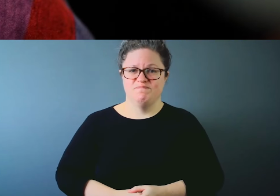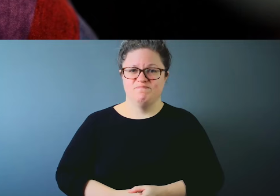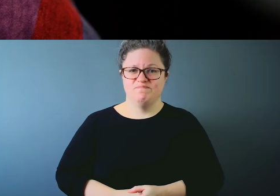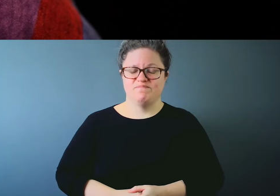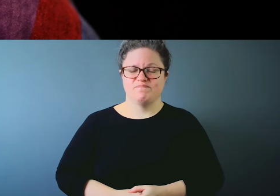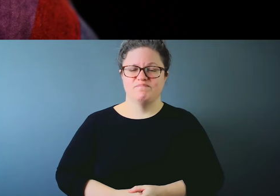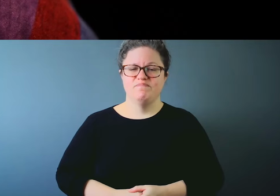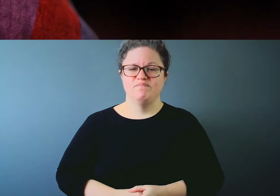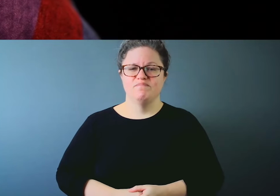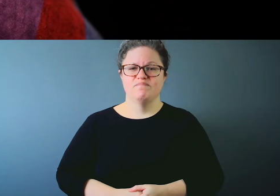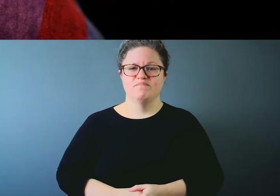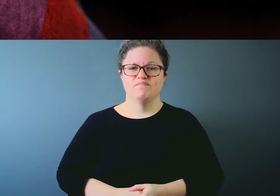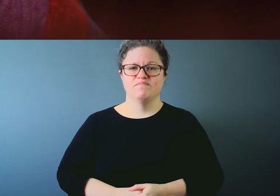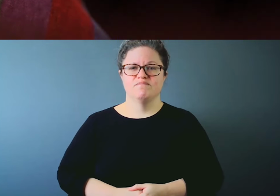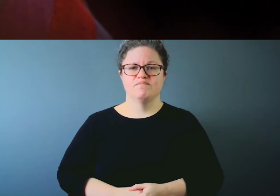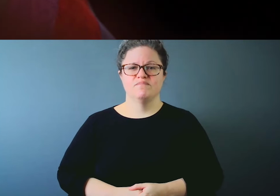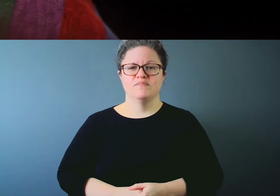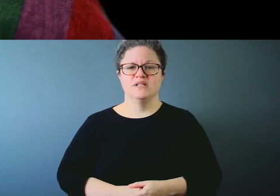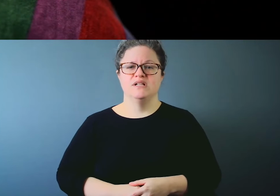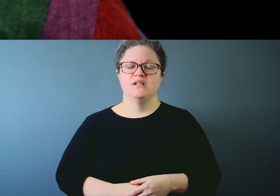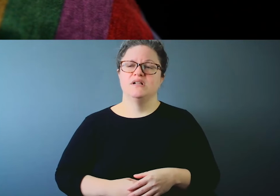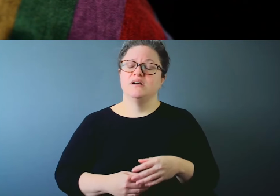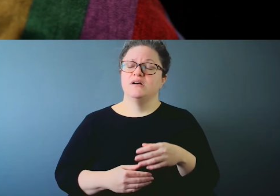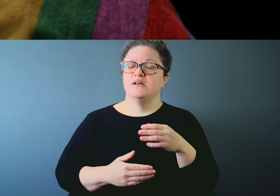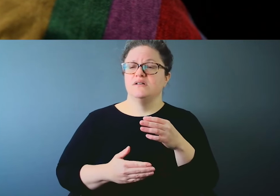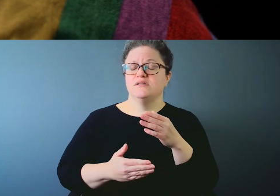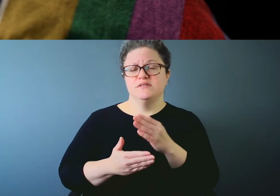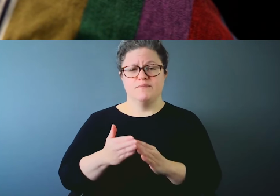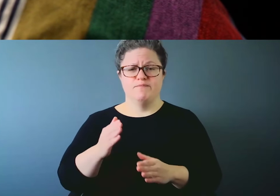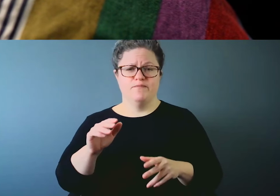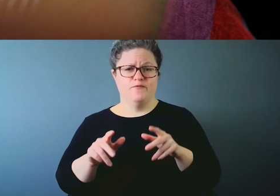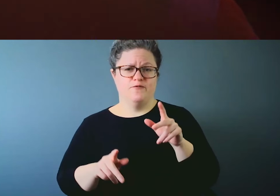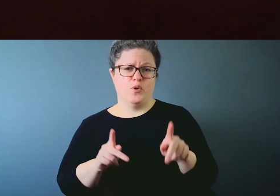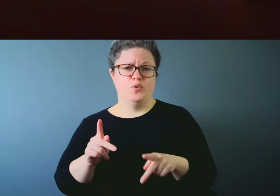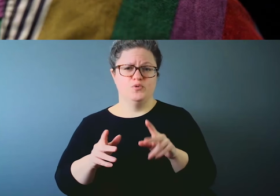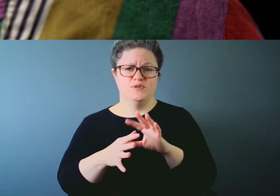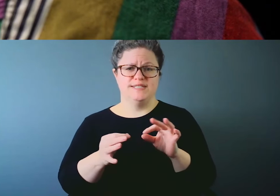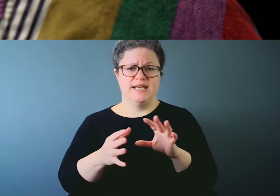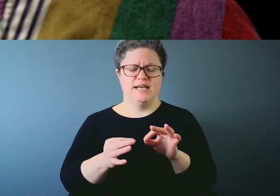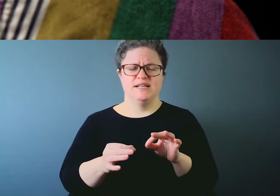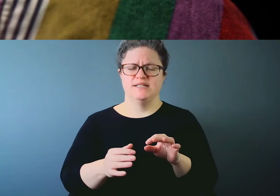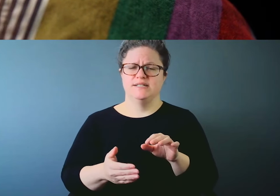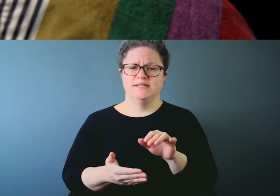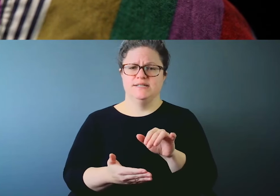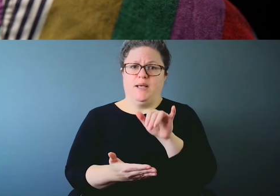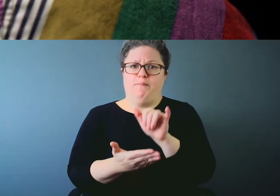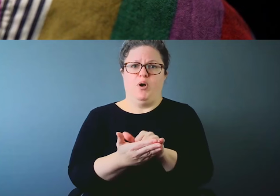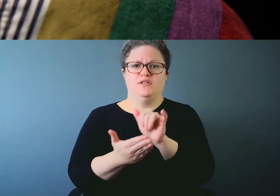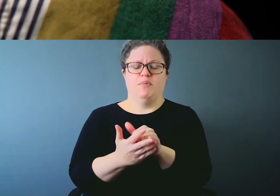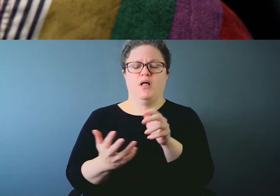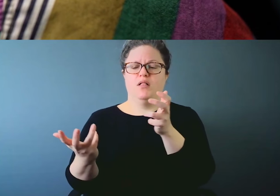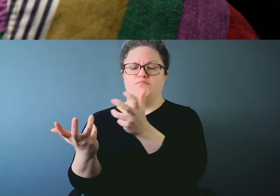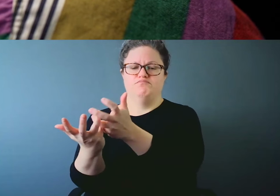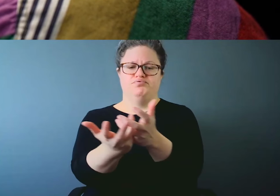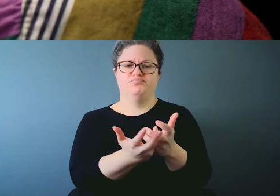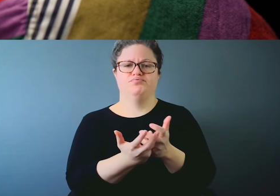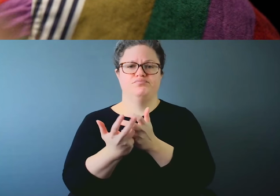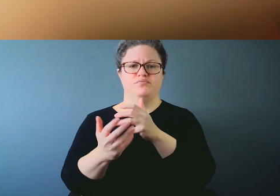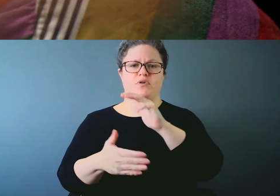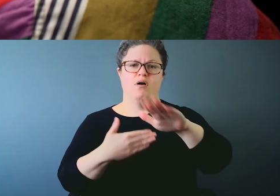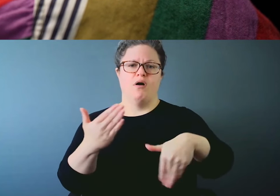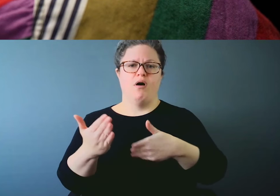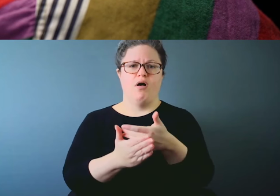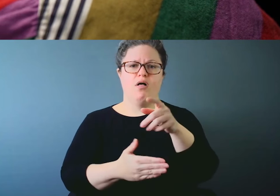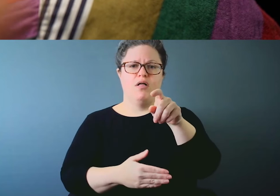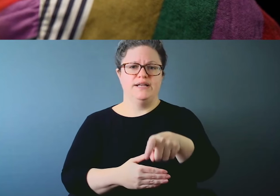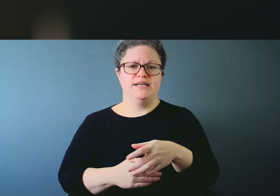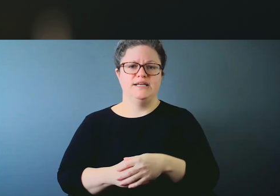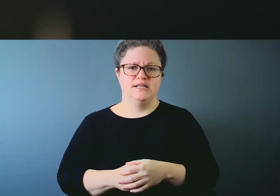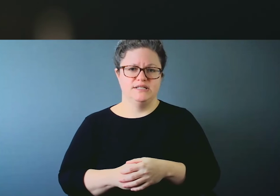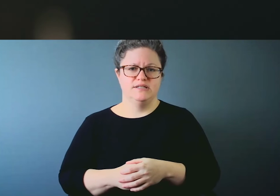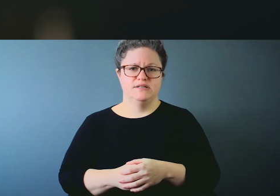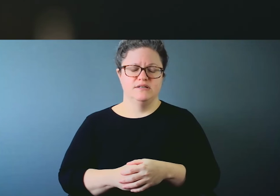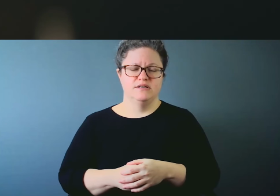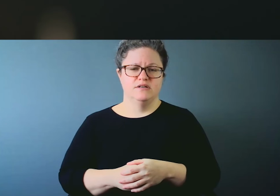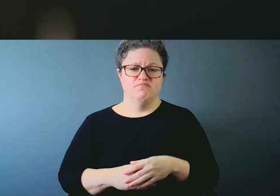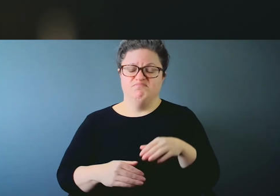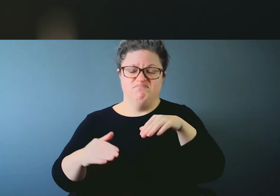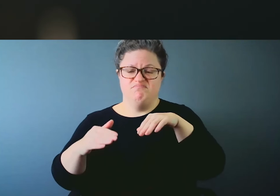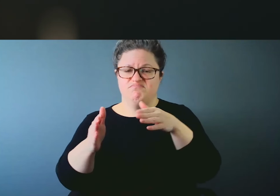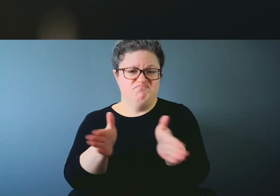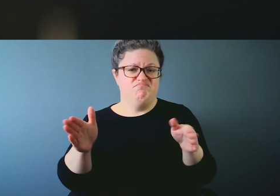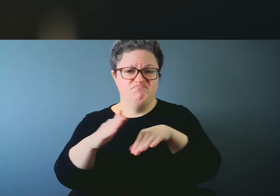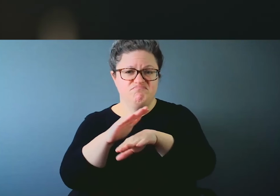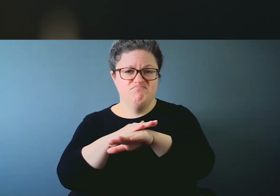When folks were saying it's almost impossible to serve every individual's need as far as, say accessibility goes, or